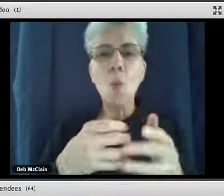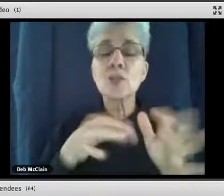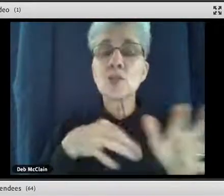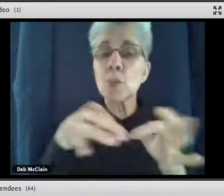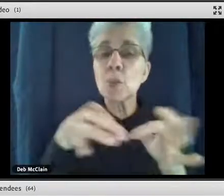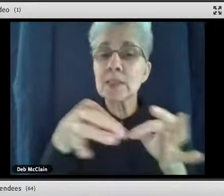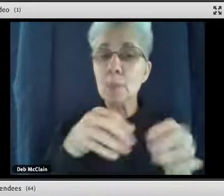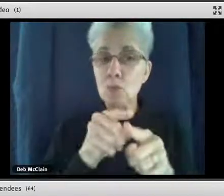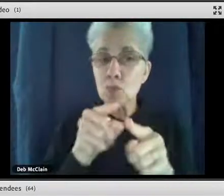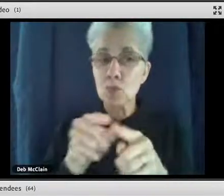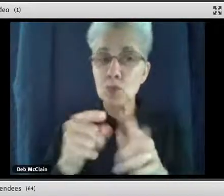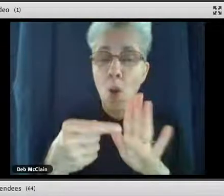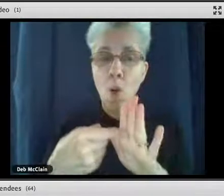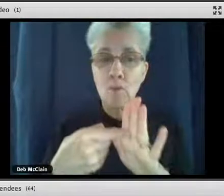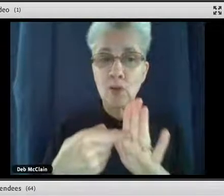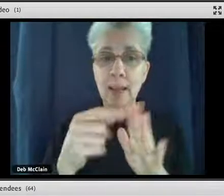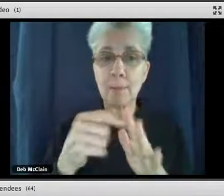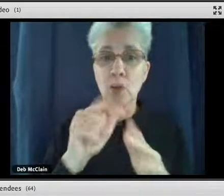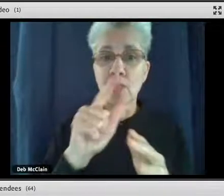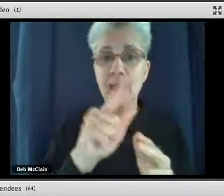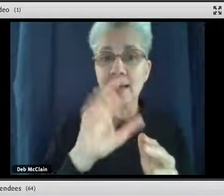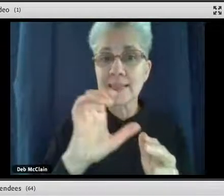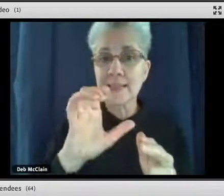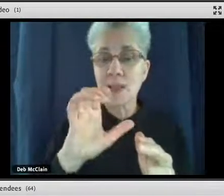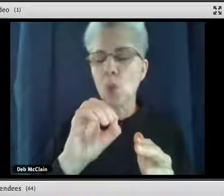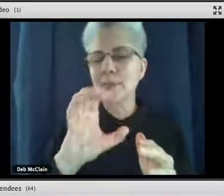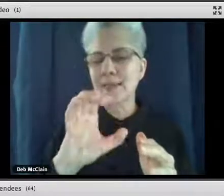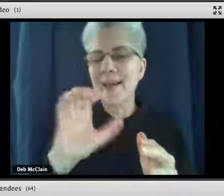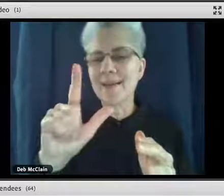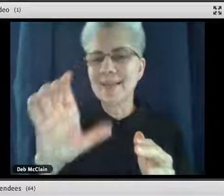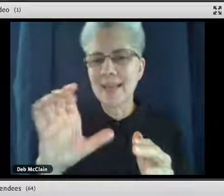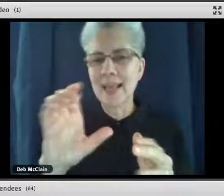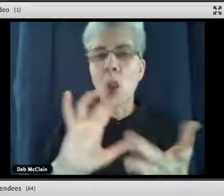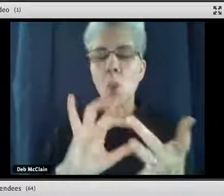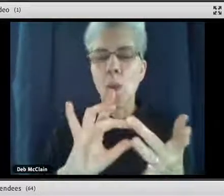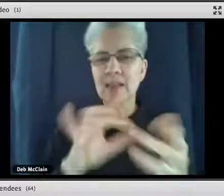But I wanted to also point out, like, for example, on the OCLC website,